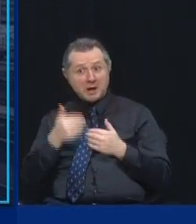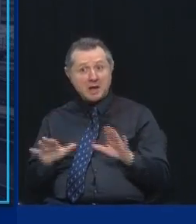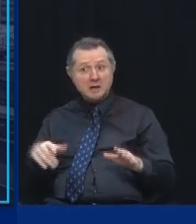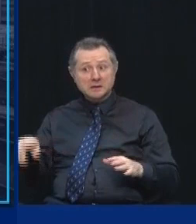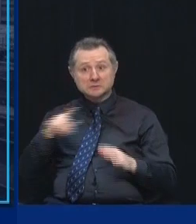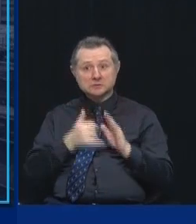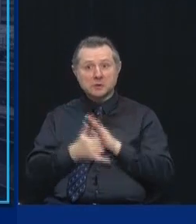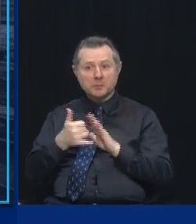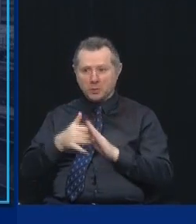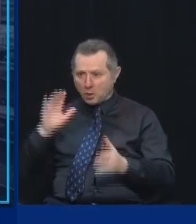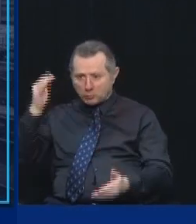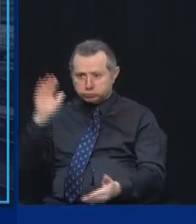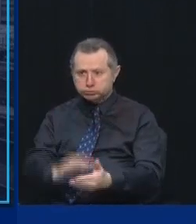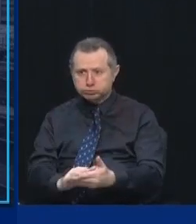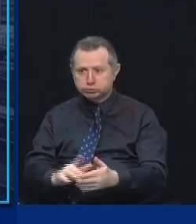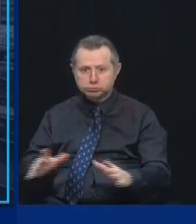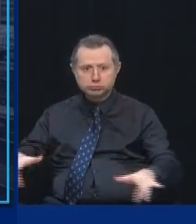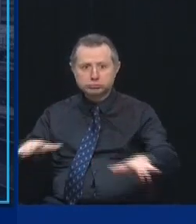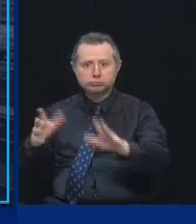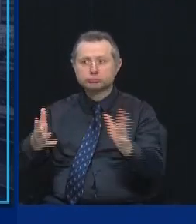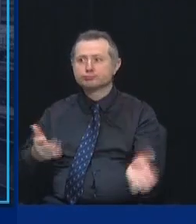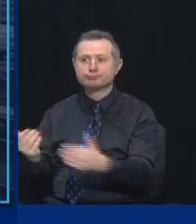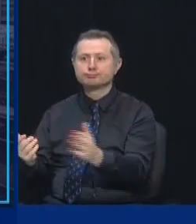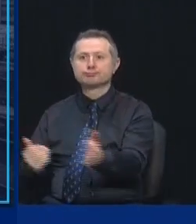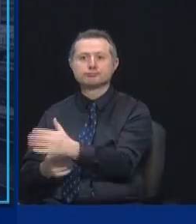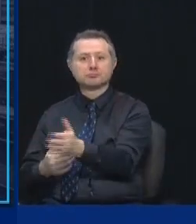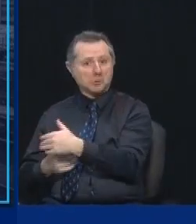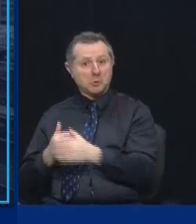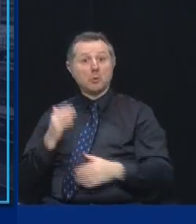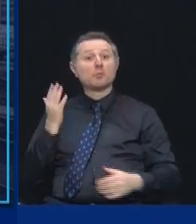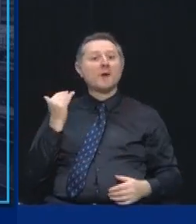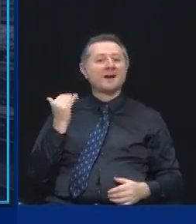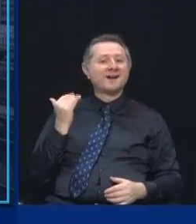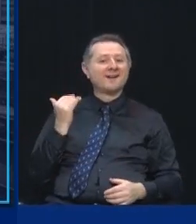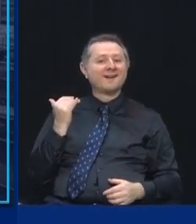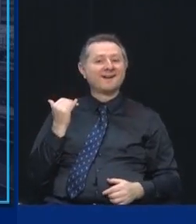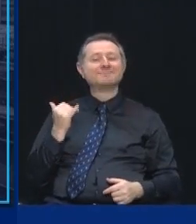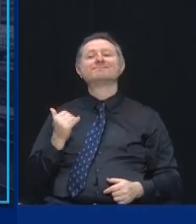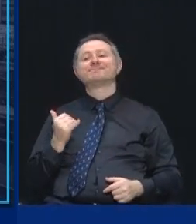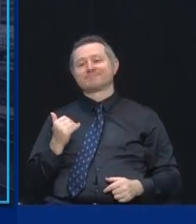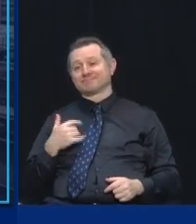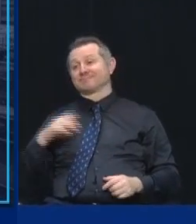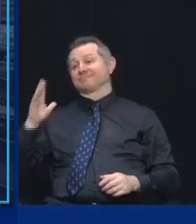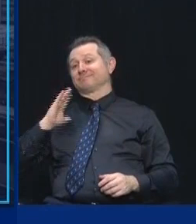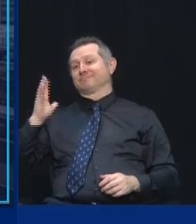I CAN'T TELL YOU HOW MANY NEW YORKERS SAY TO ME, THERE ARE FEWER HOMELESS WHO ARE NOW ON